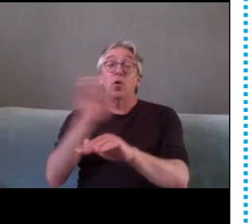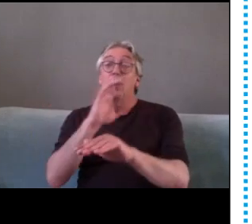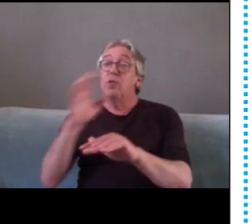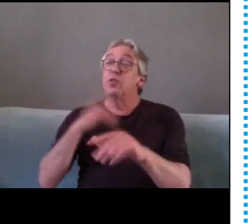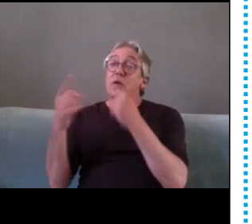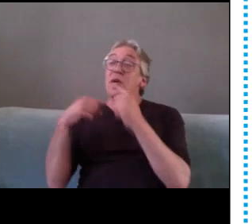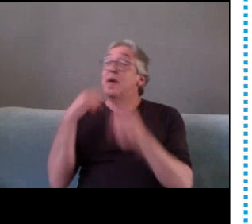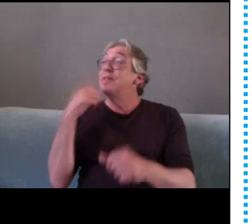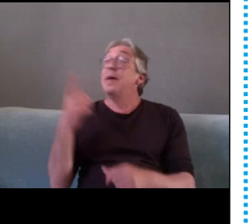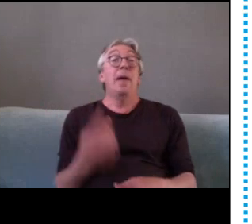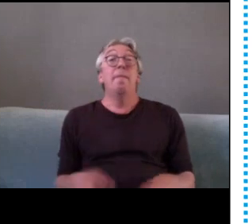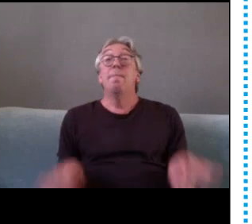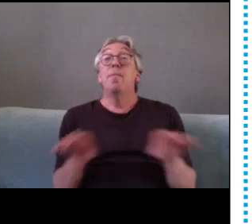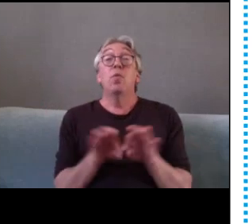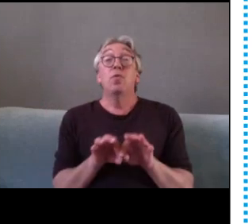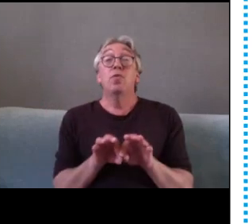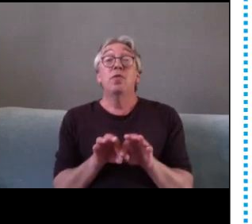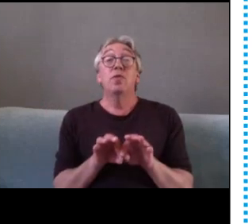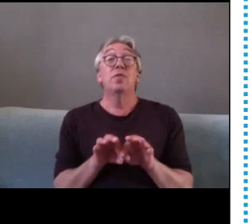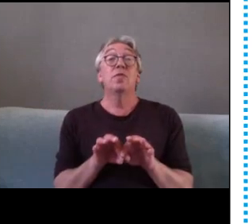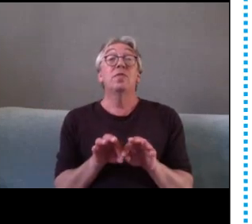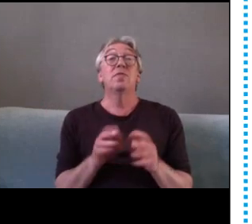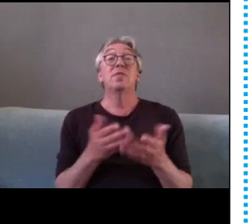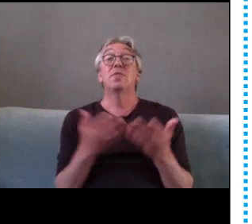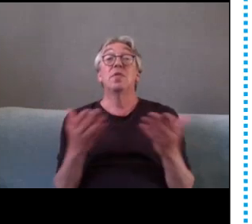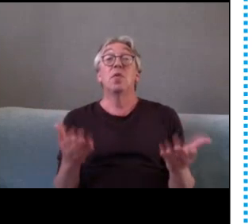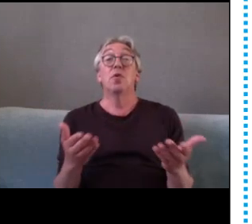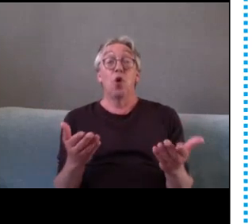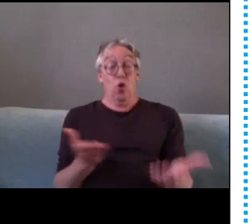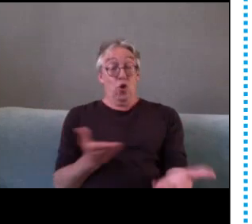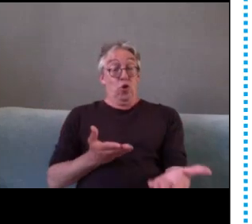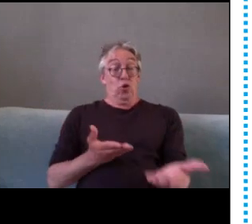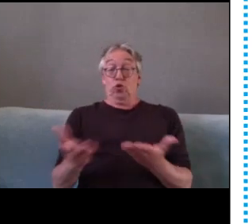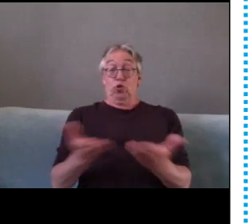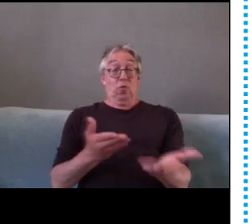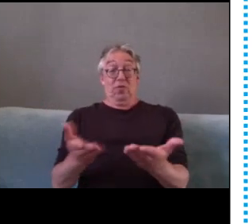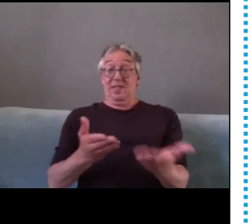and affordability of the services and of the equipment